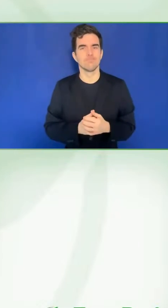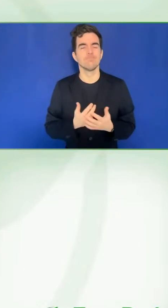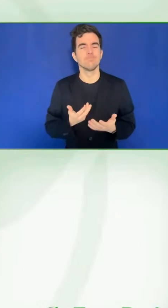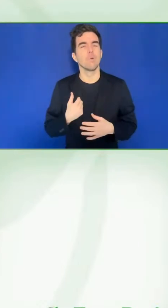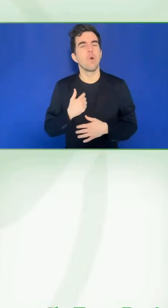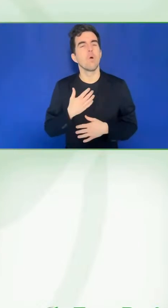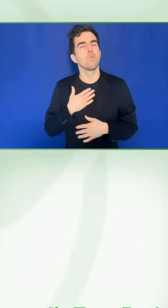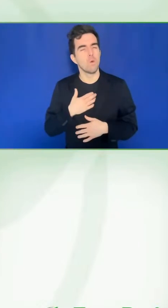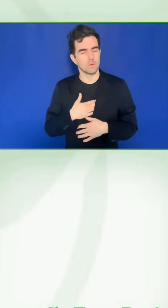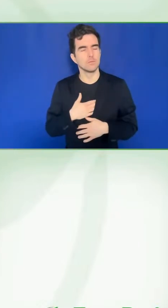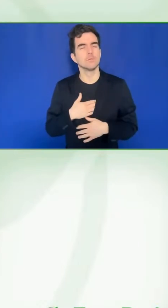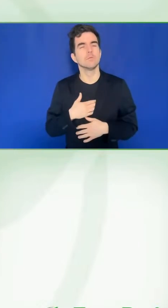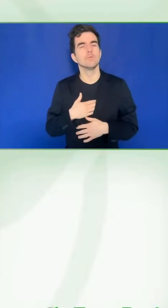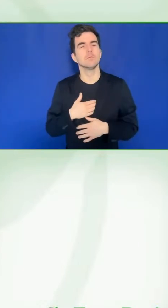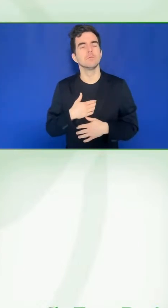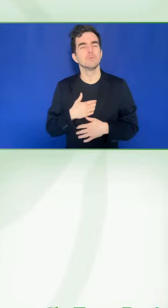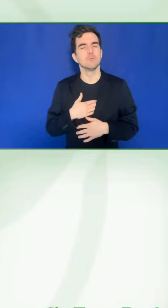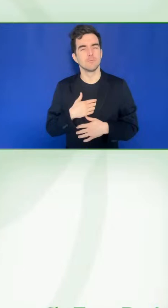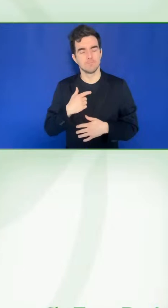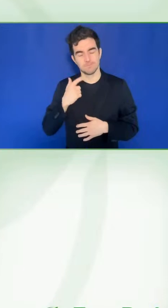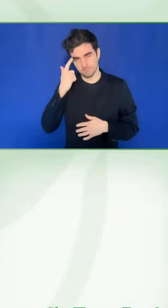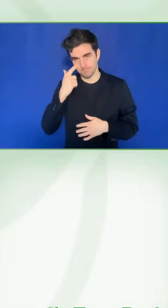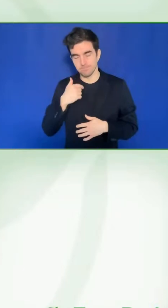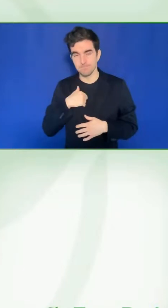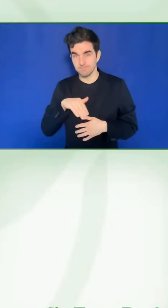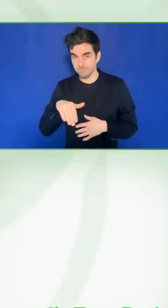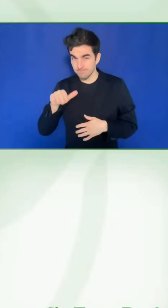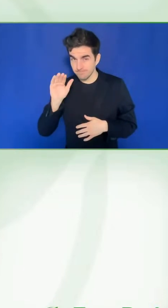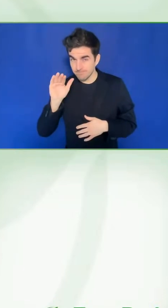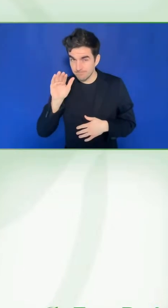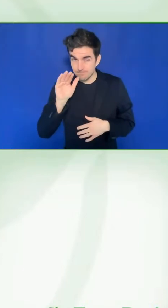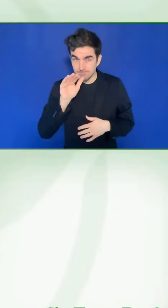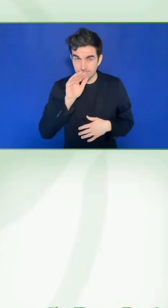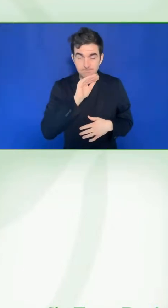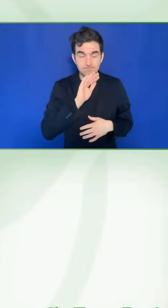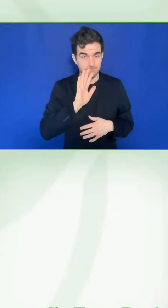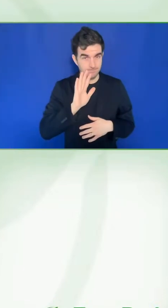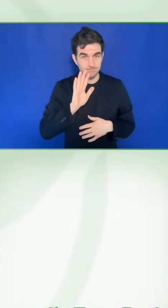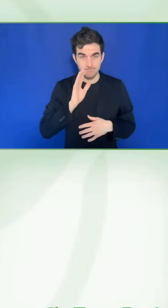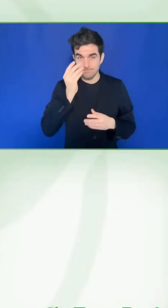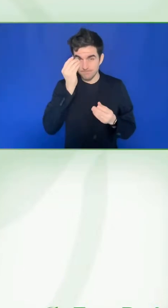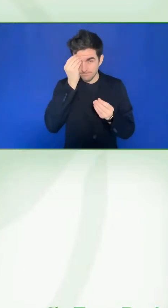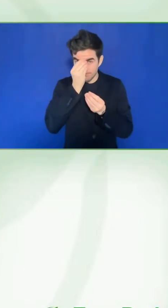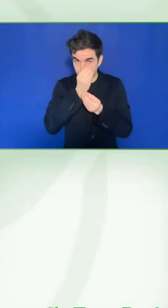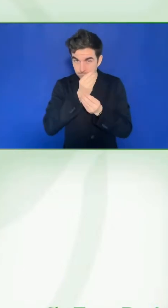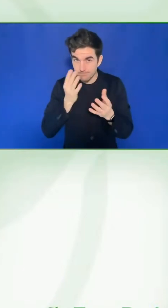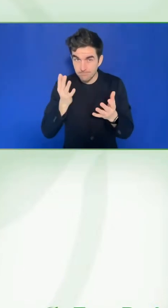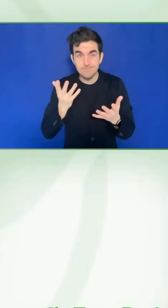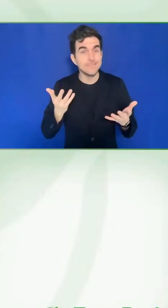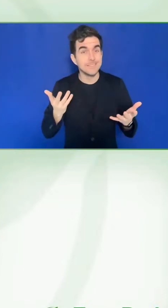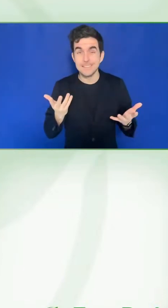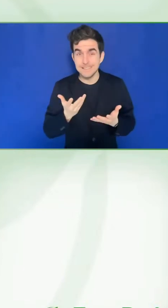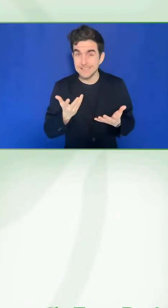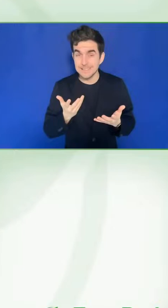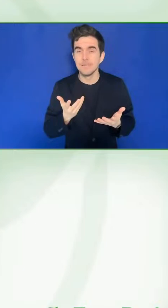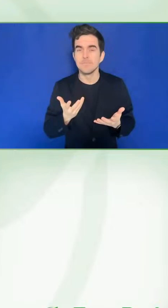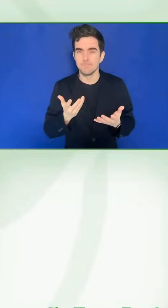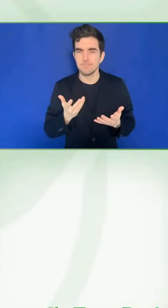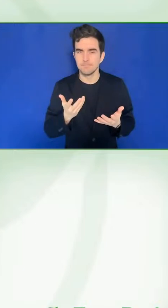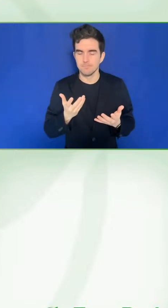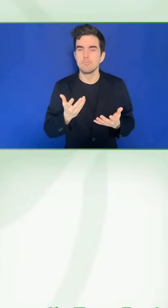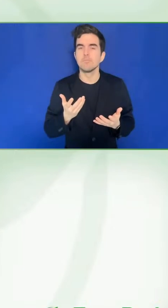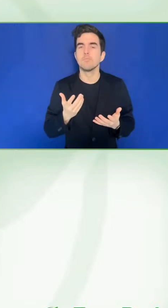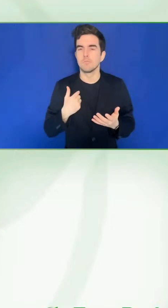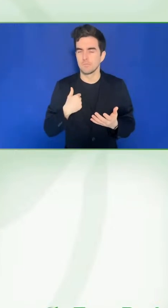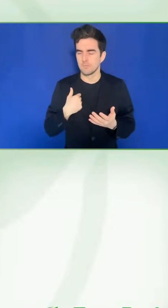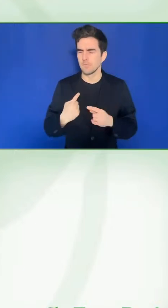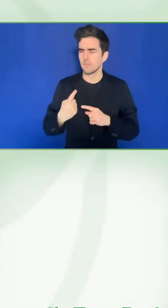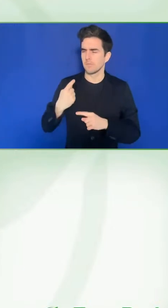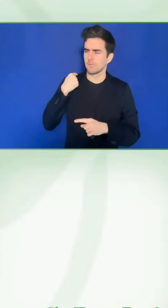We will hear more on global disability inclusion, Ian the stages yours.